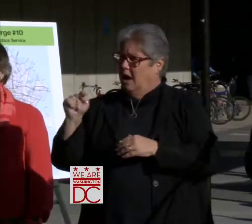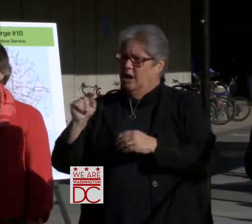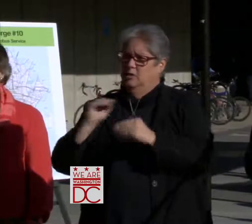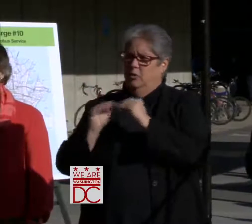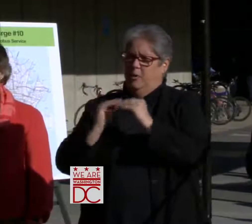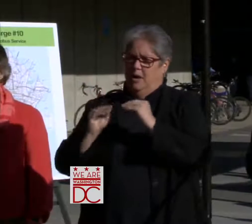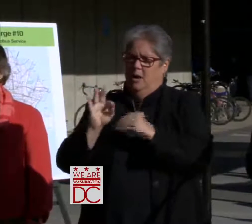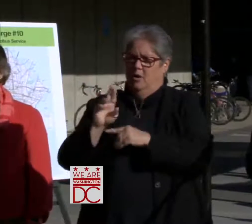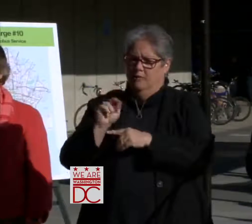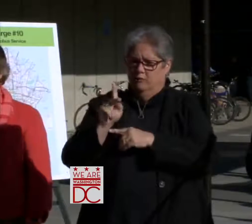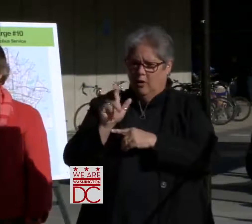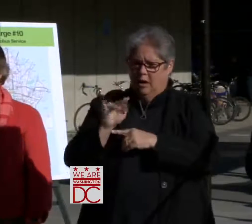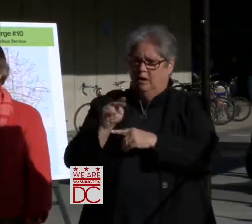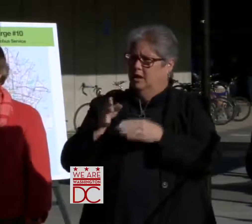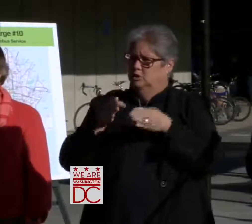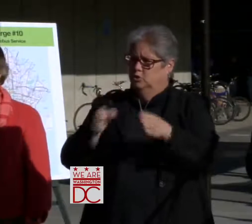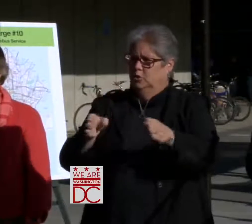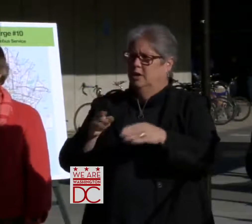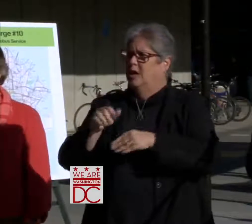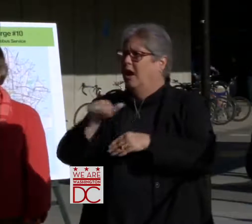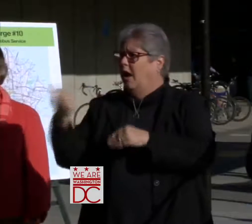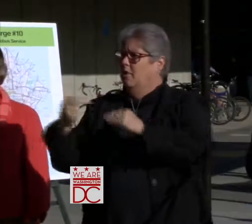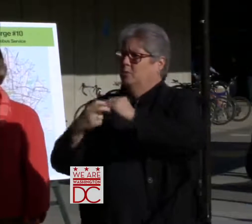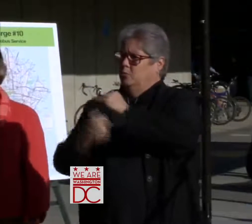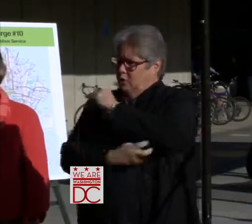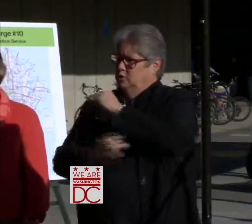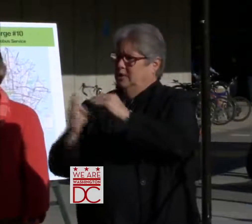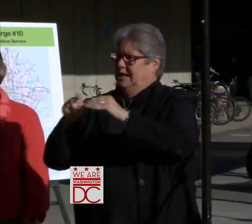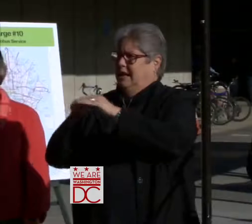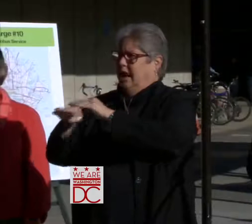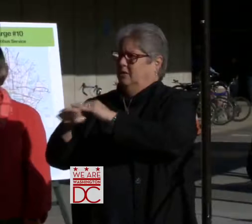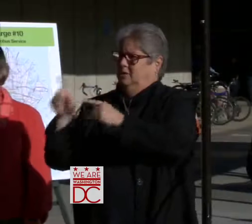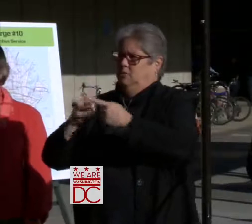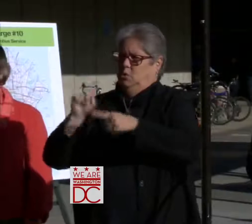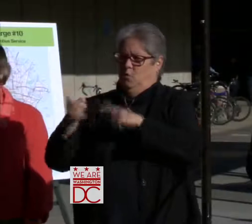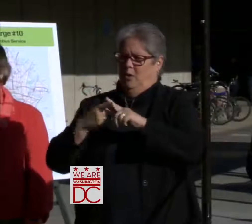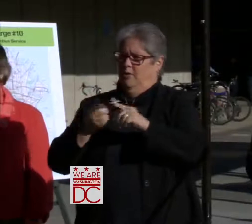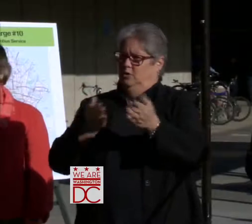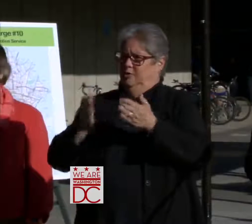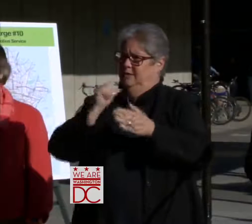FRANKLIN STREET AND MONROE STREET BRIDGES WHICH THEY NEED ACCESS TO WHEN THE SERVICE IS NOT RUNNING.